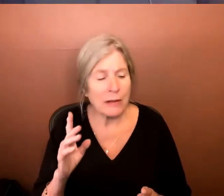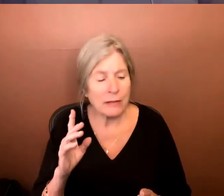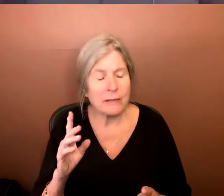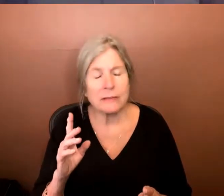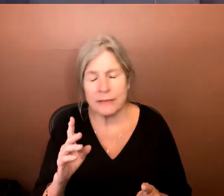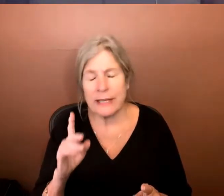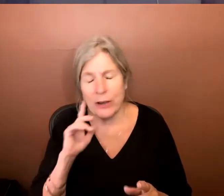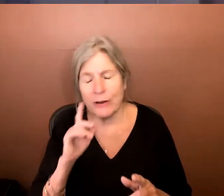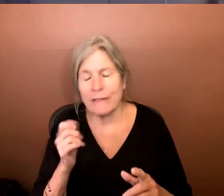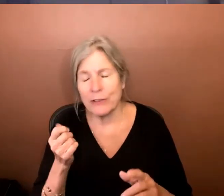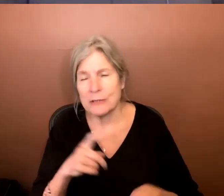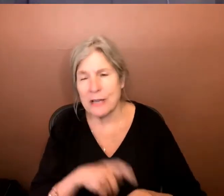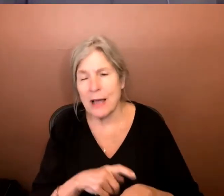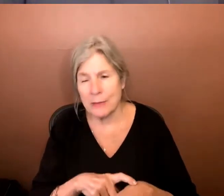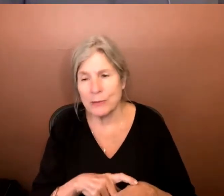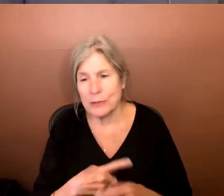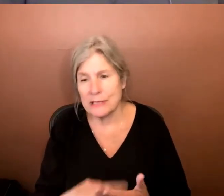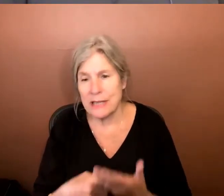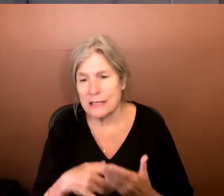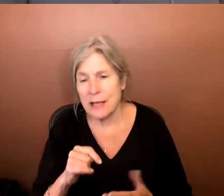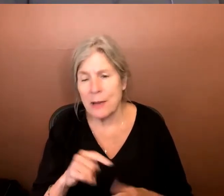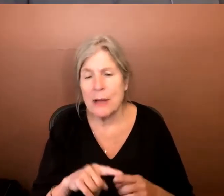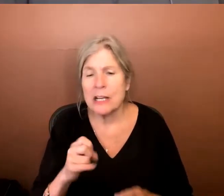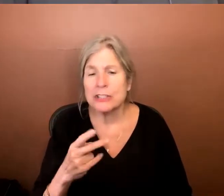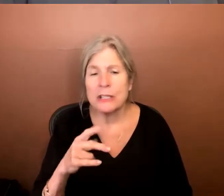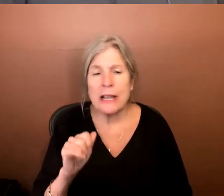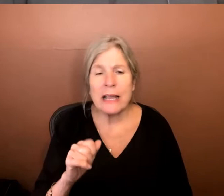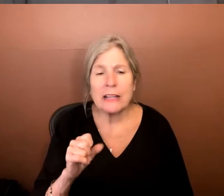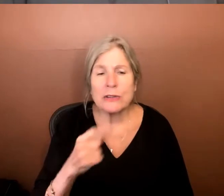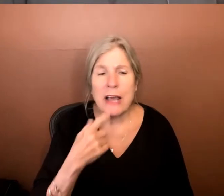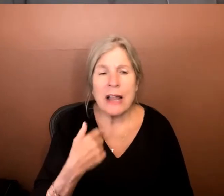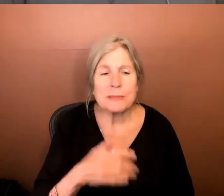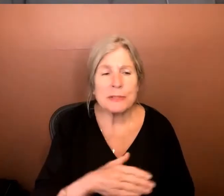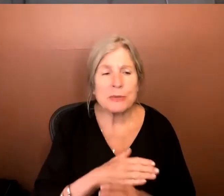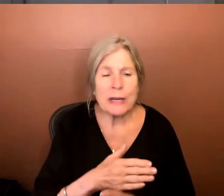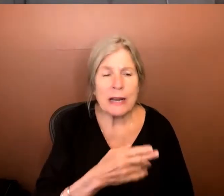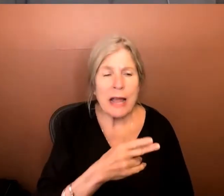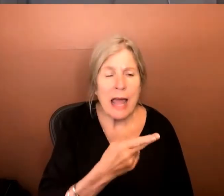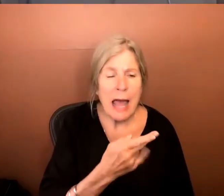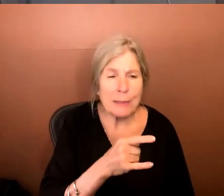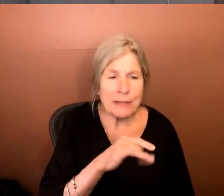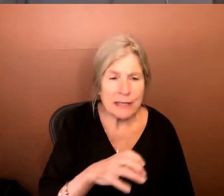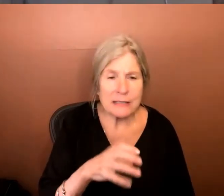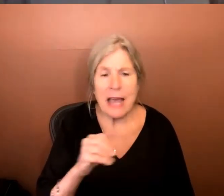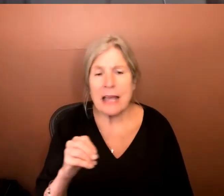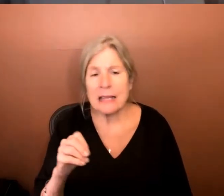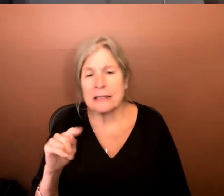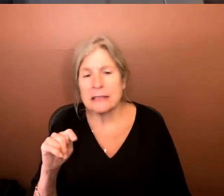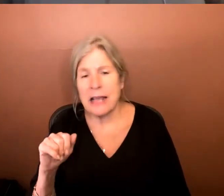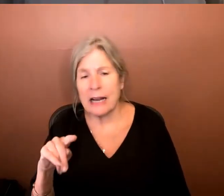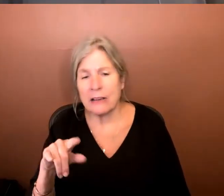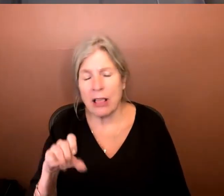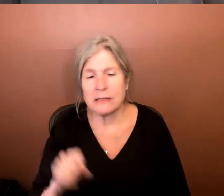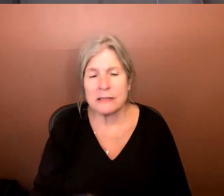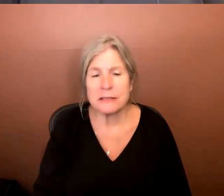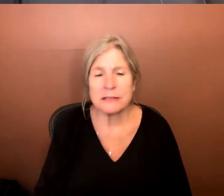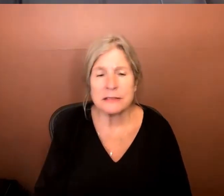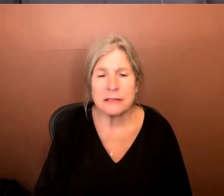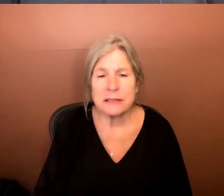I wonder if you can tell us what the difference is between haptics and tactiles. Sile O'Modhrain: Yes.